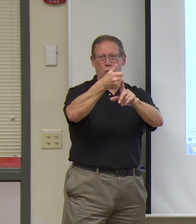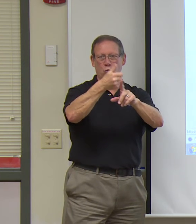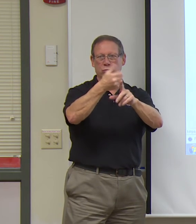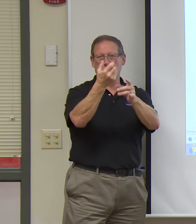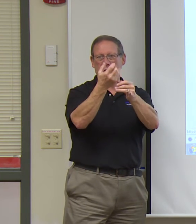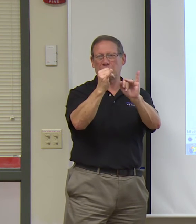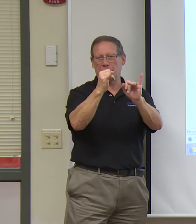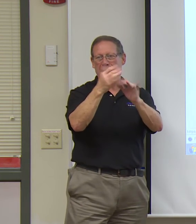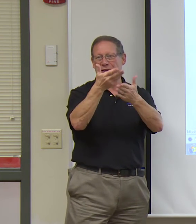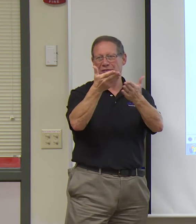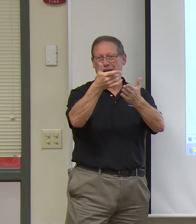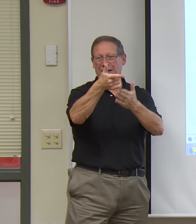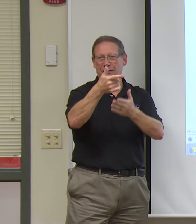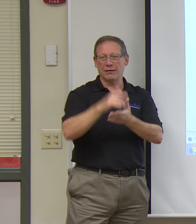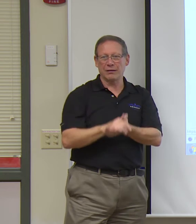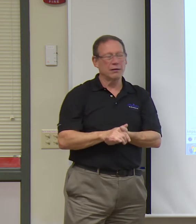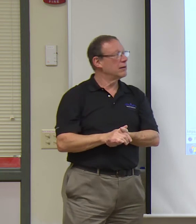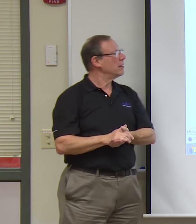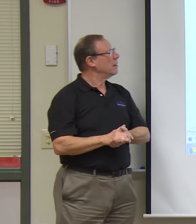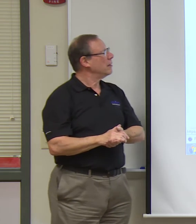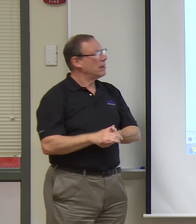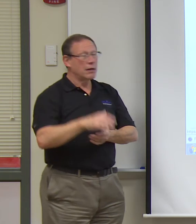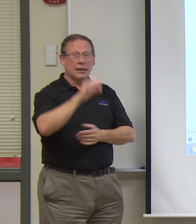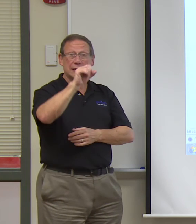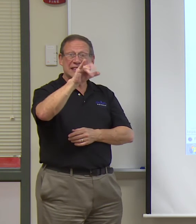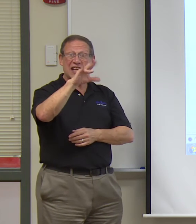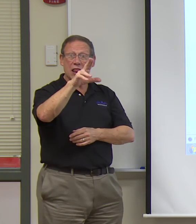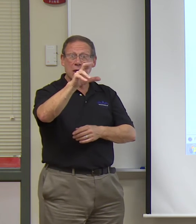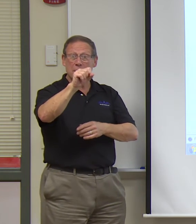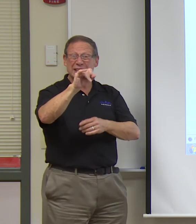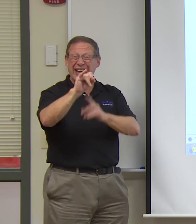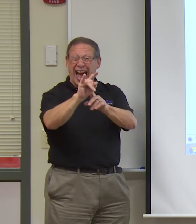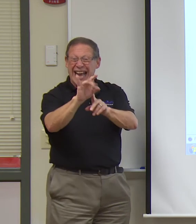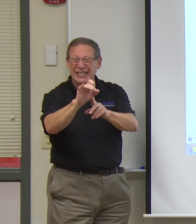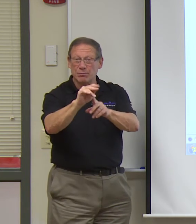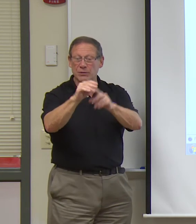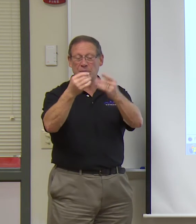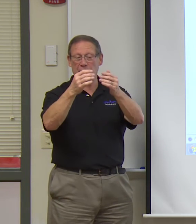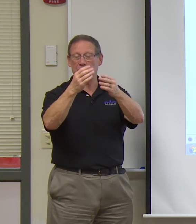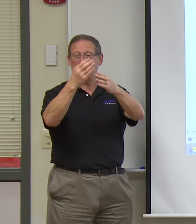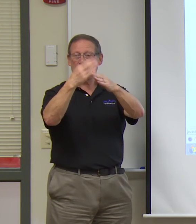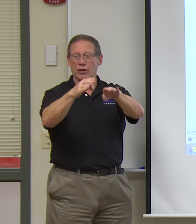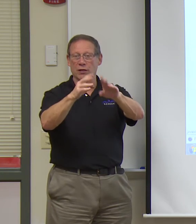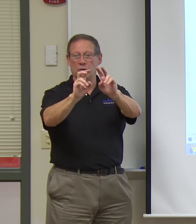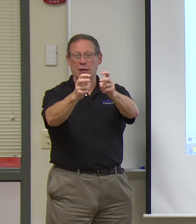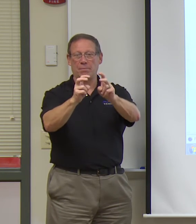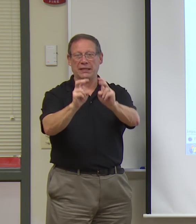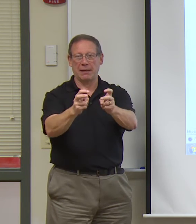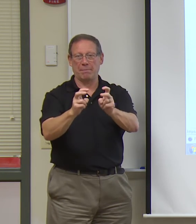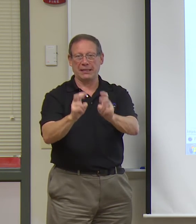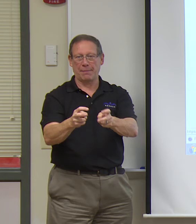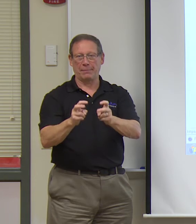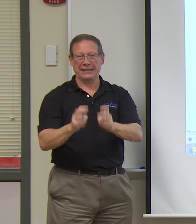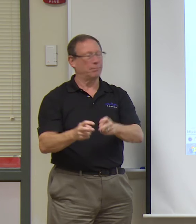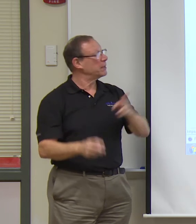And you might want to break down your syllabus items into separate topics, so, when students go there, they could find, you know,